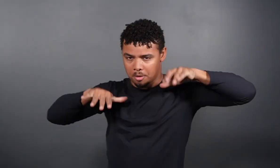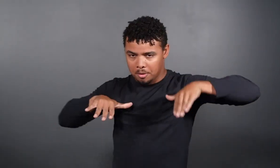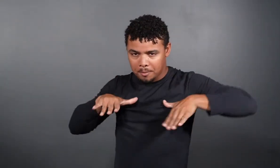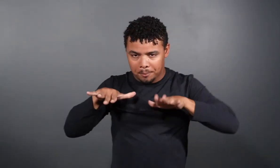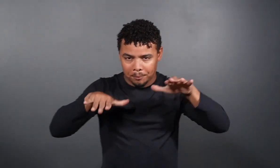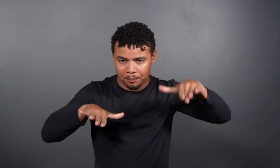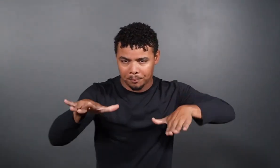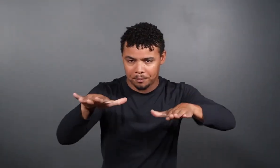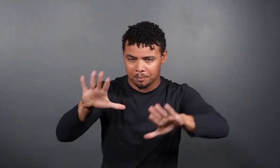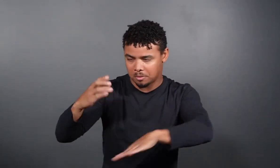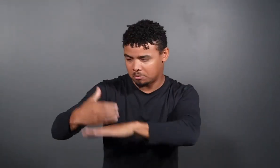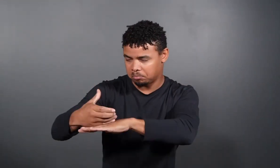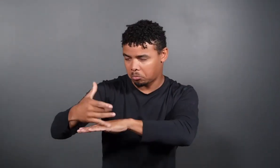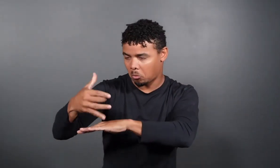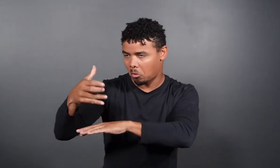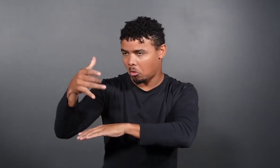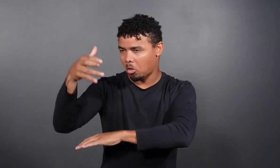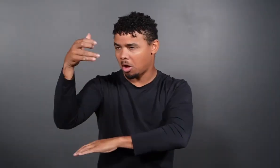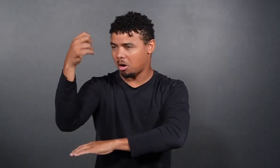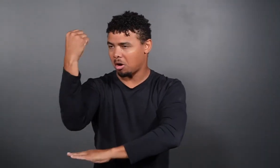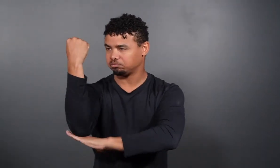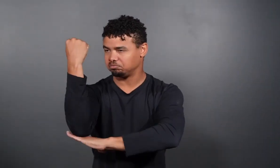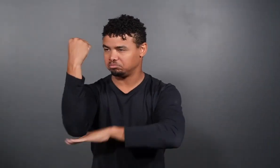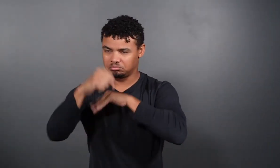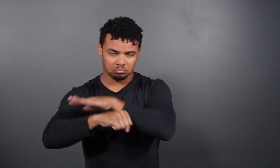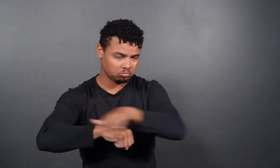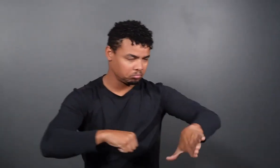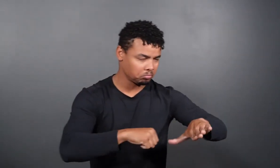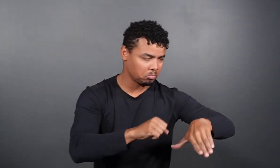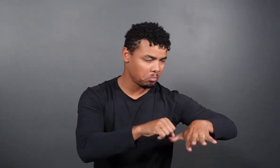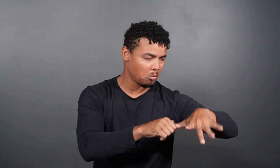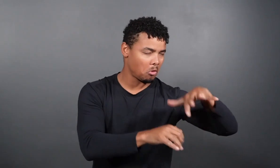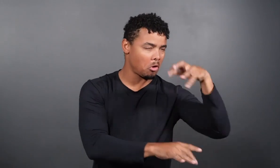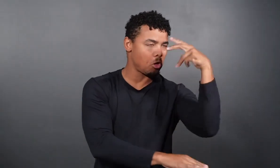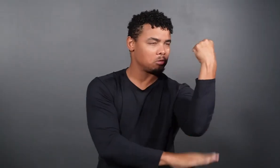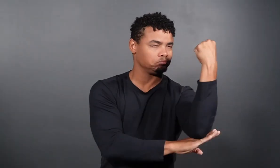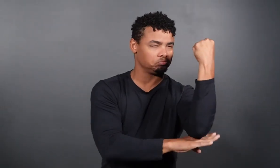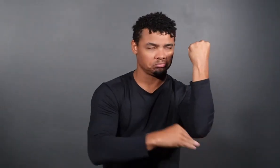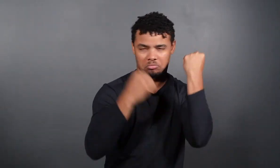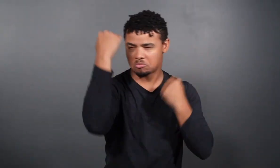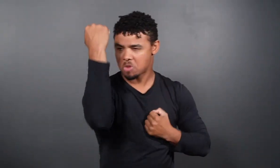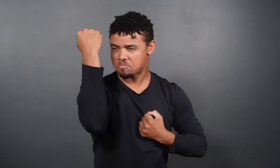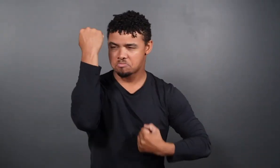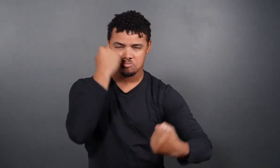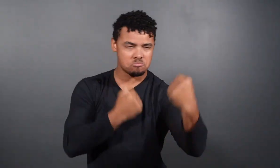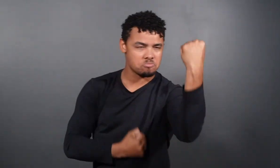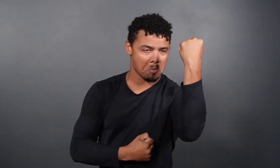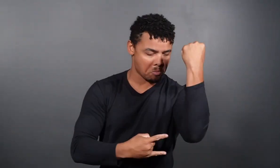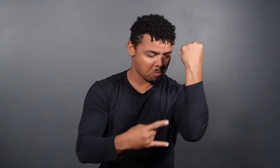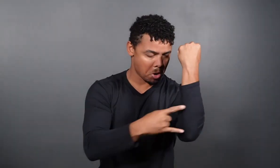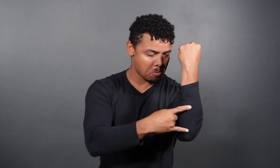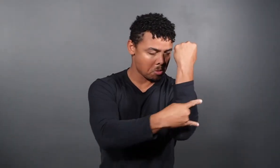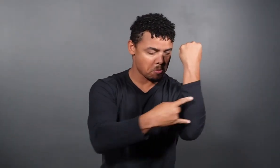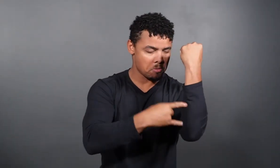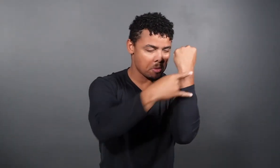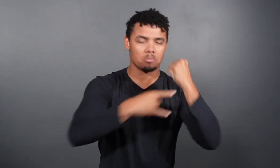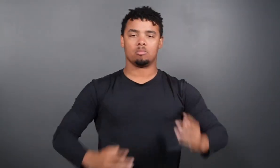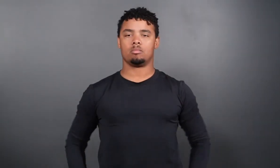the rolling waters of the East River the stalwart columns of the Manhattan Bridge studded with cross beams